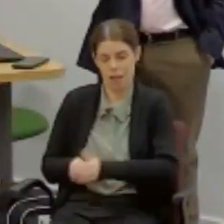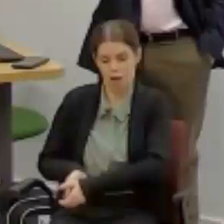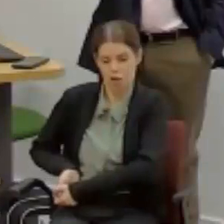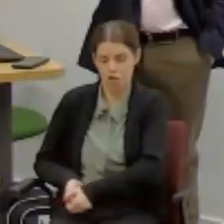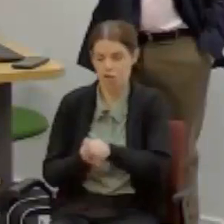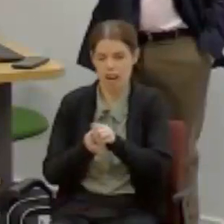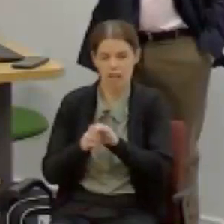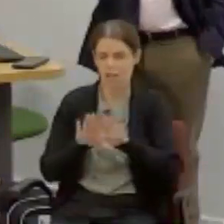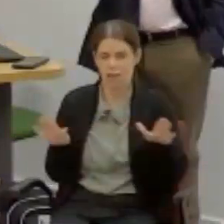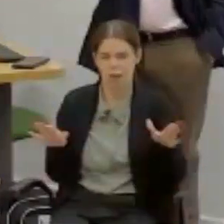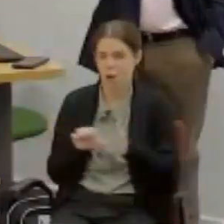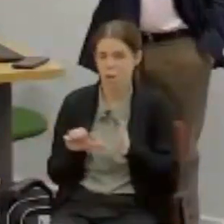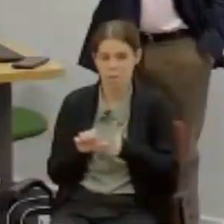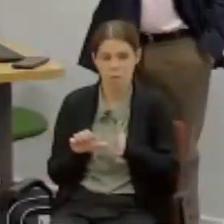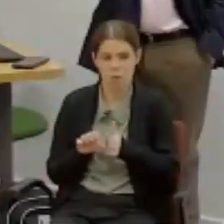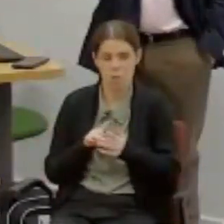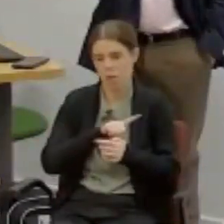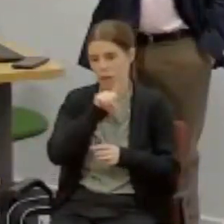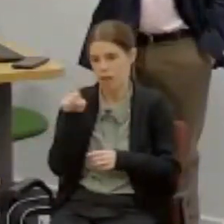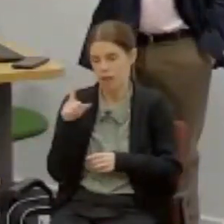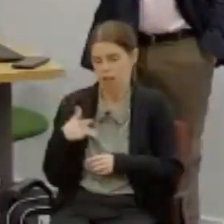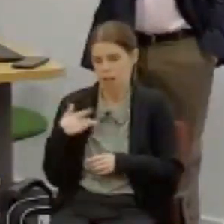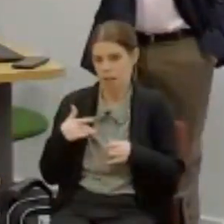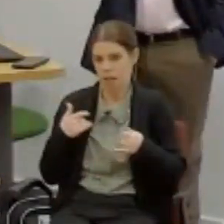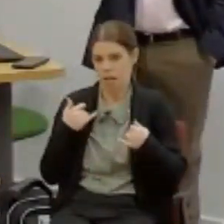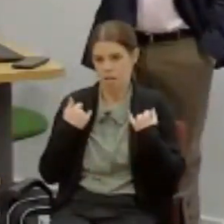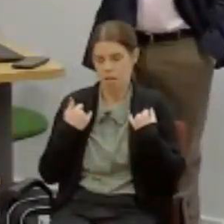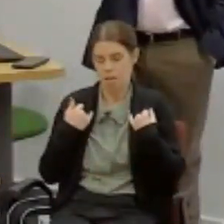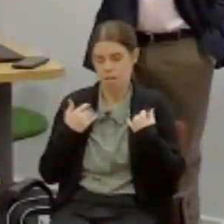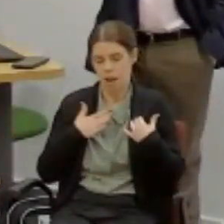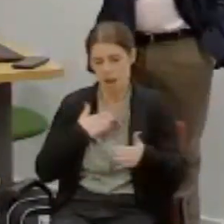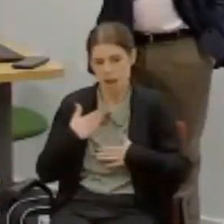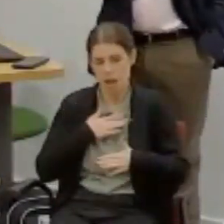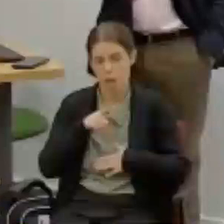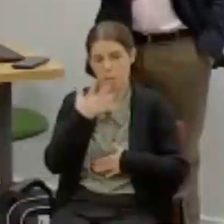Probably not that problem with late life health but it does have a concern about the acute